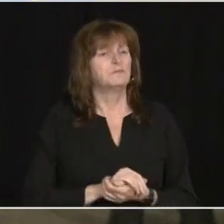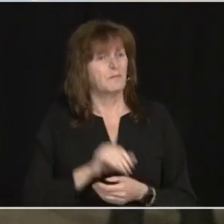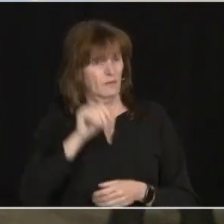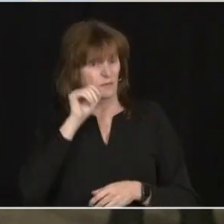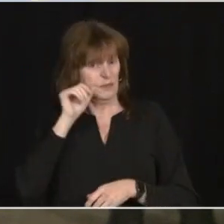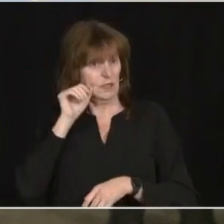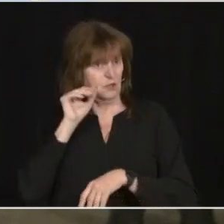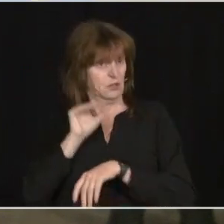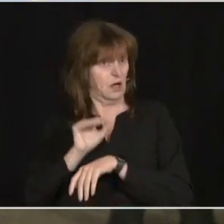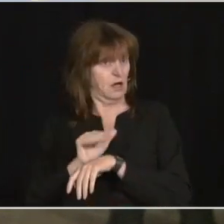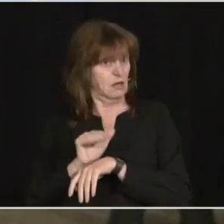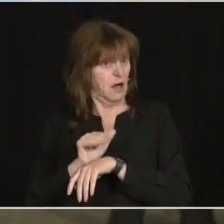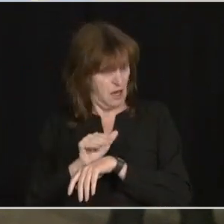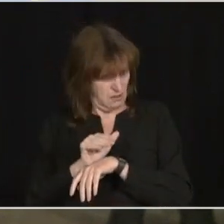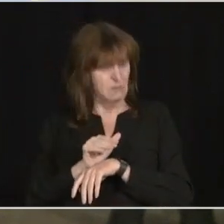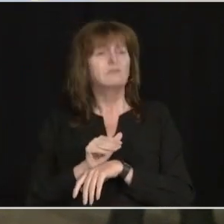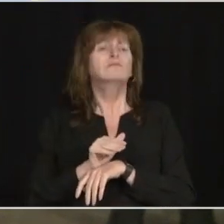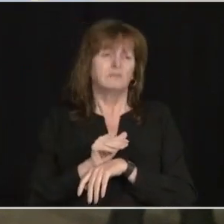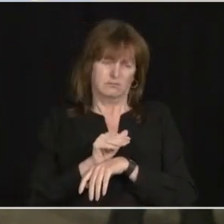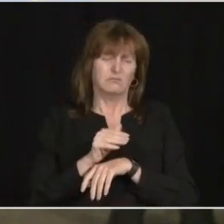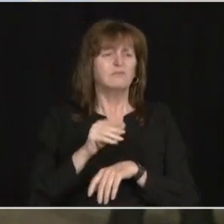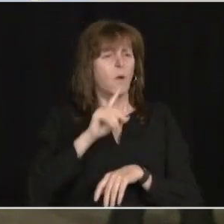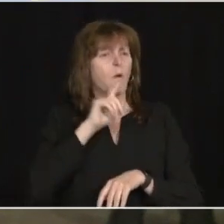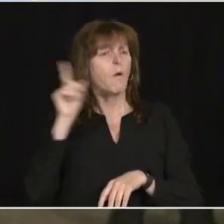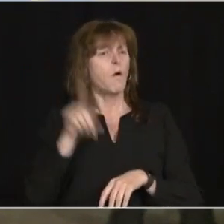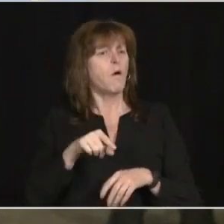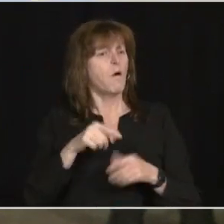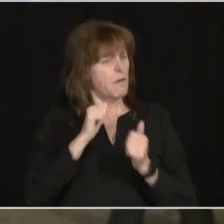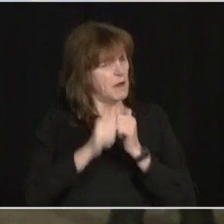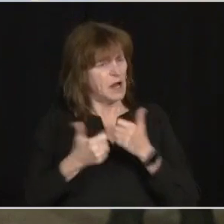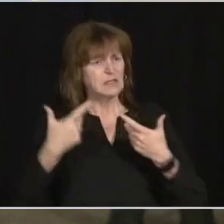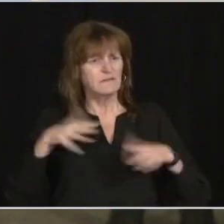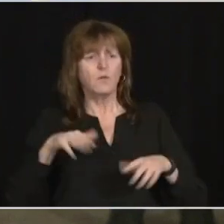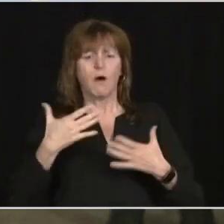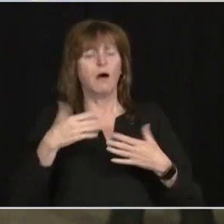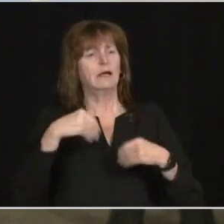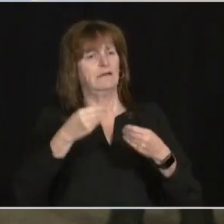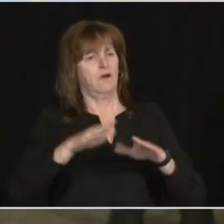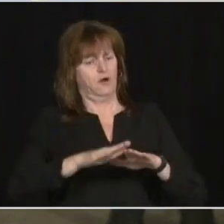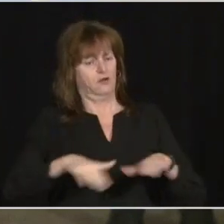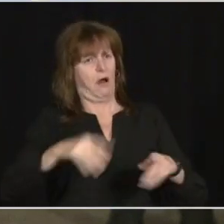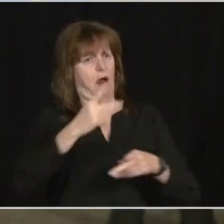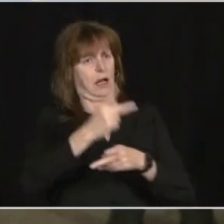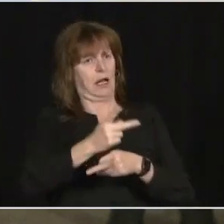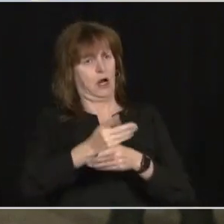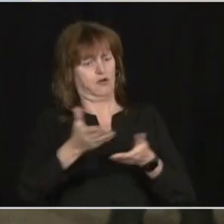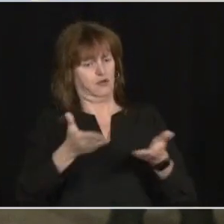offering child care services to even more of our essential workers. That includes providing child